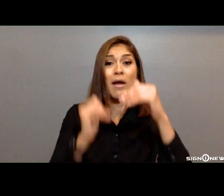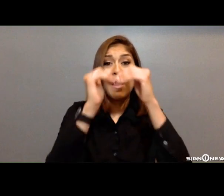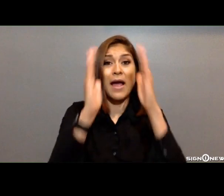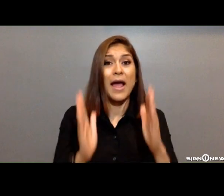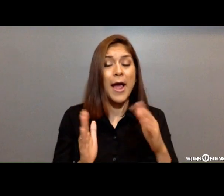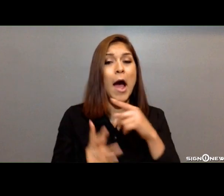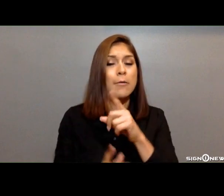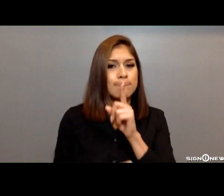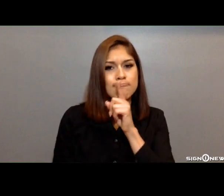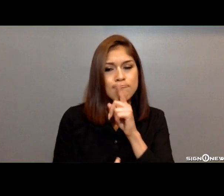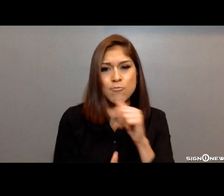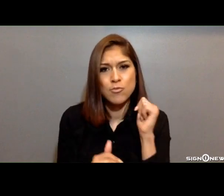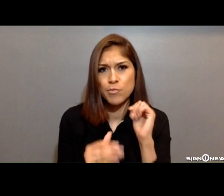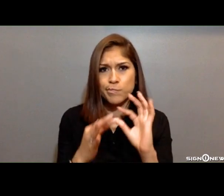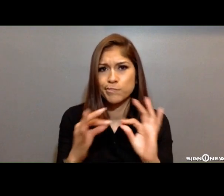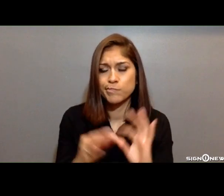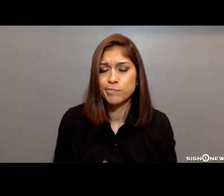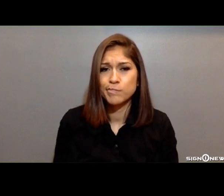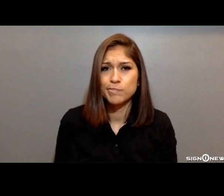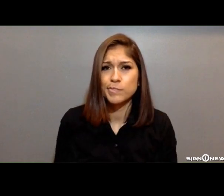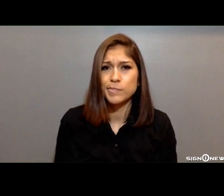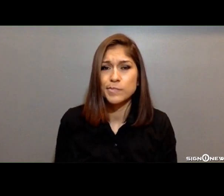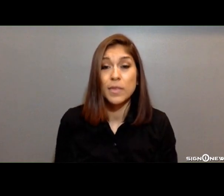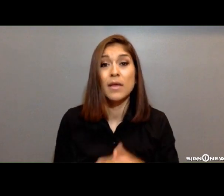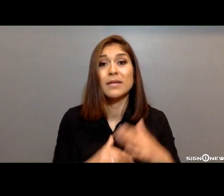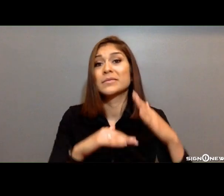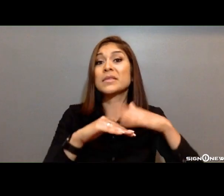The White House refused to comment.